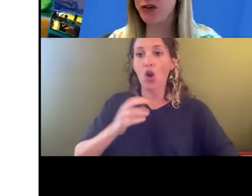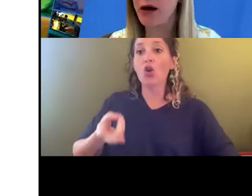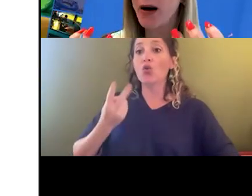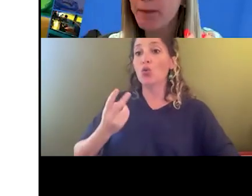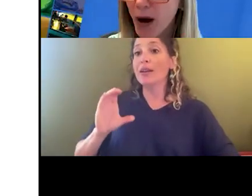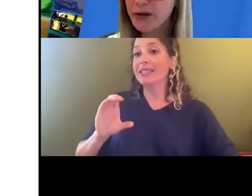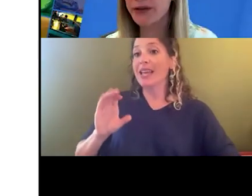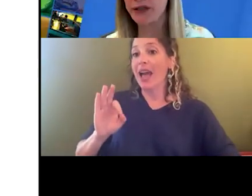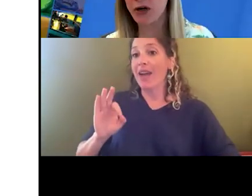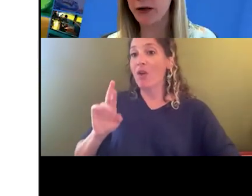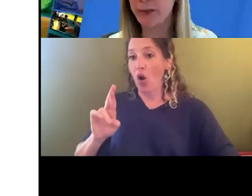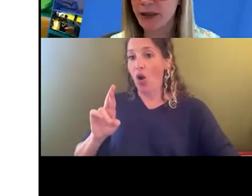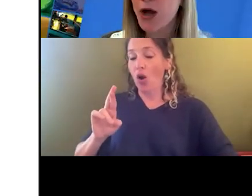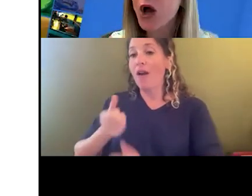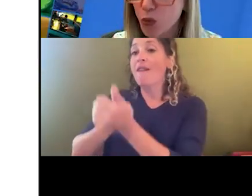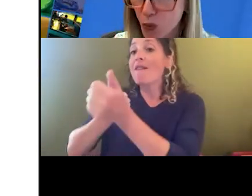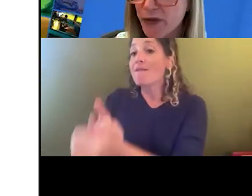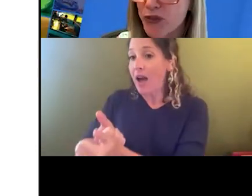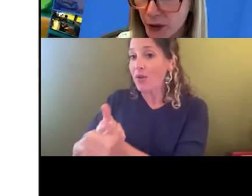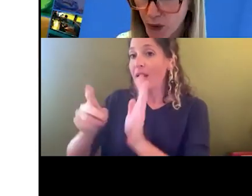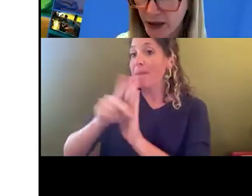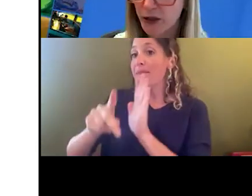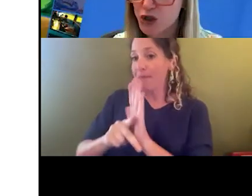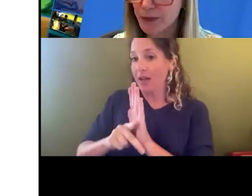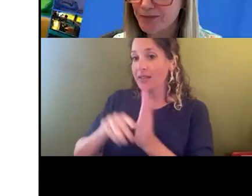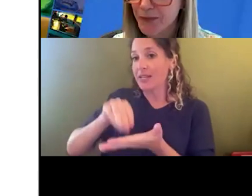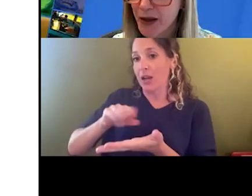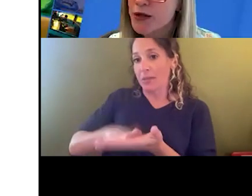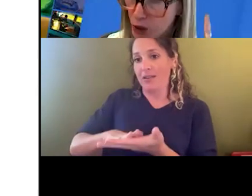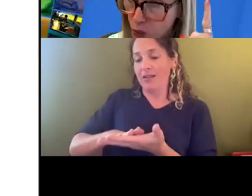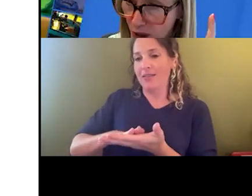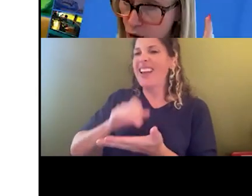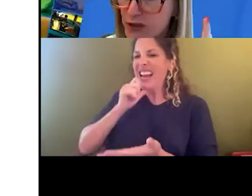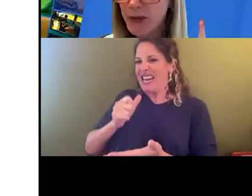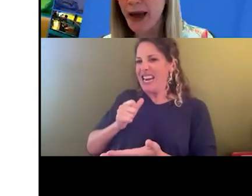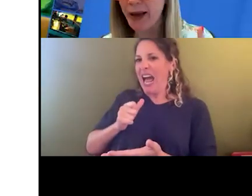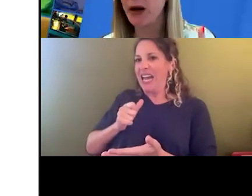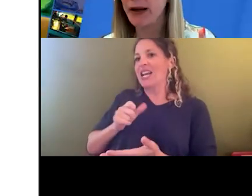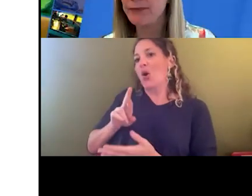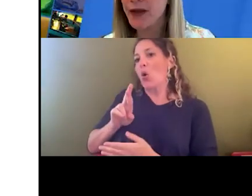via a policy document rather than a regulation. We use the PAPP Guide.